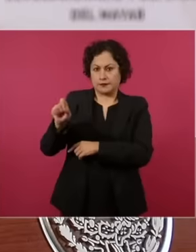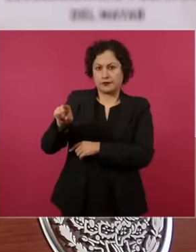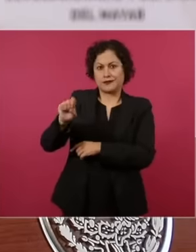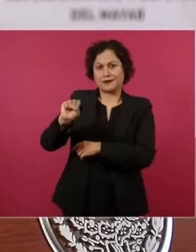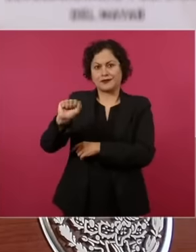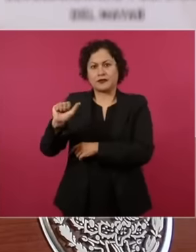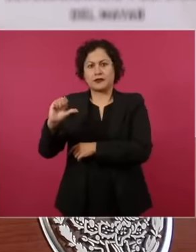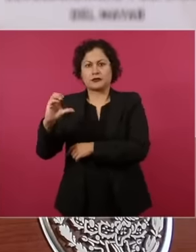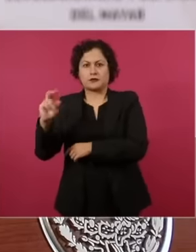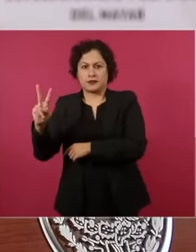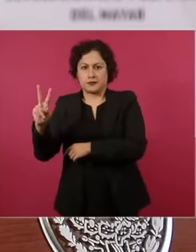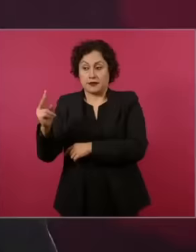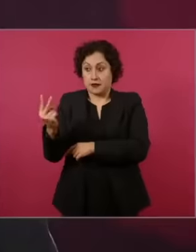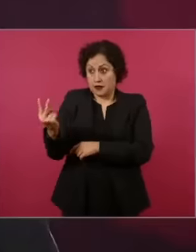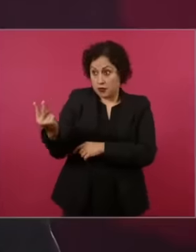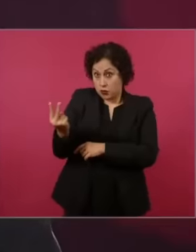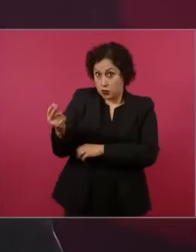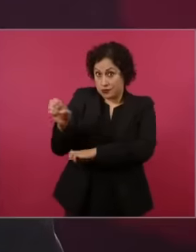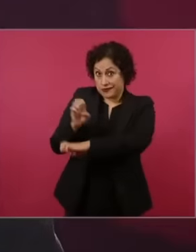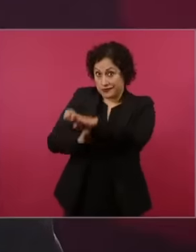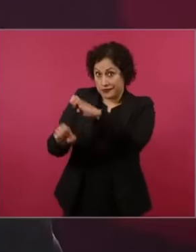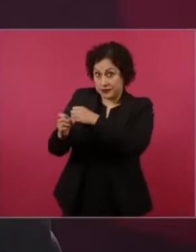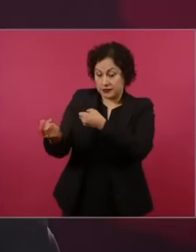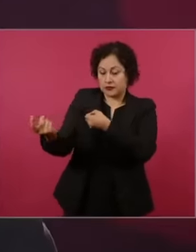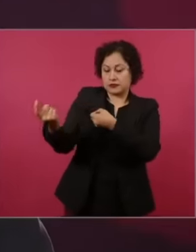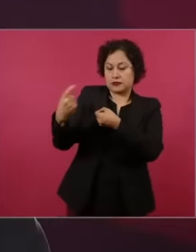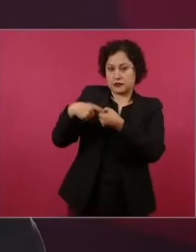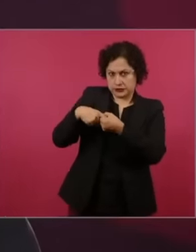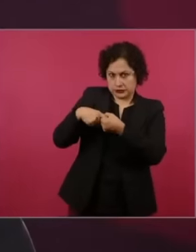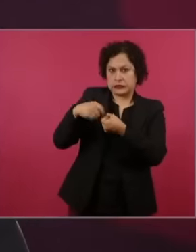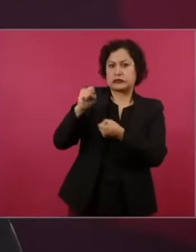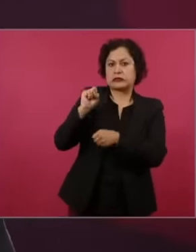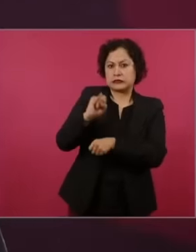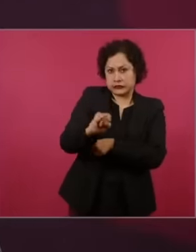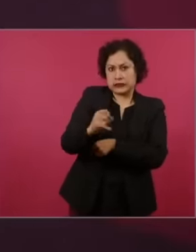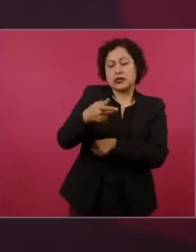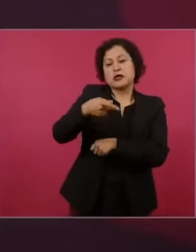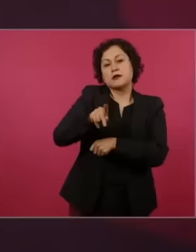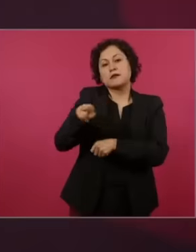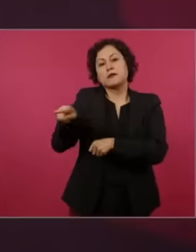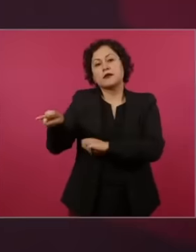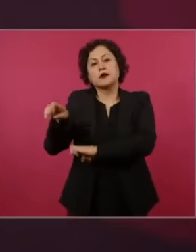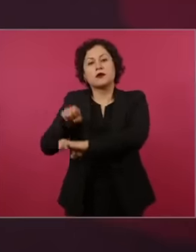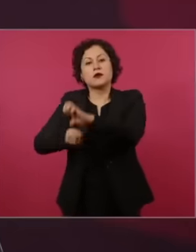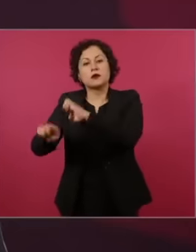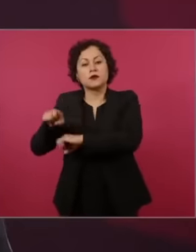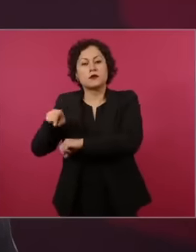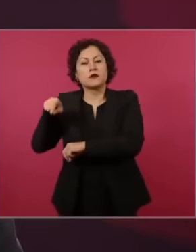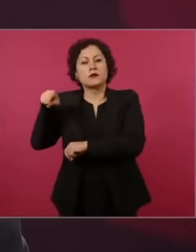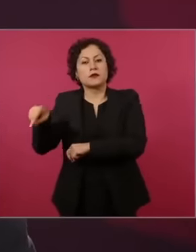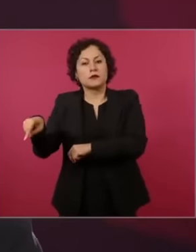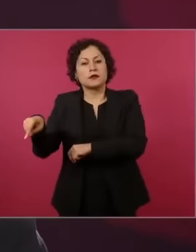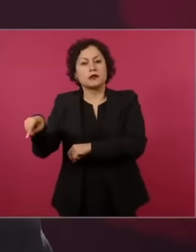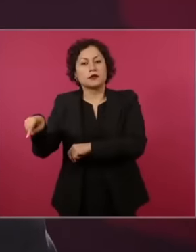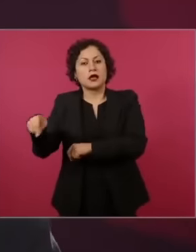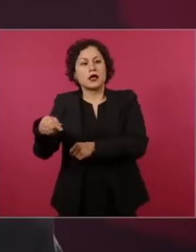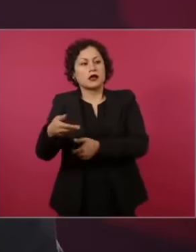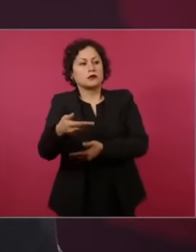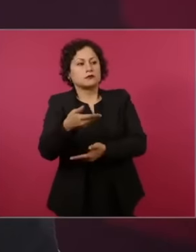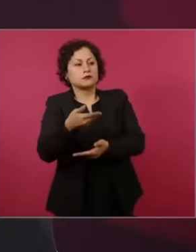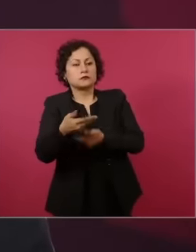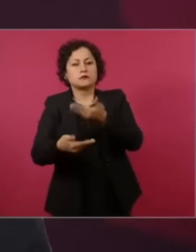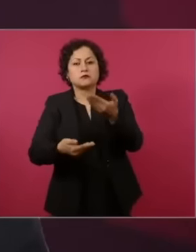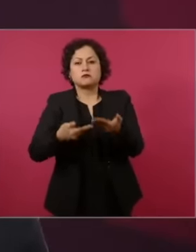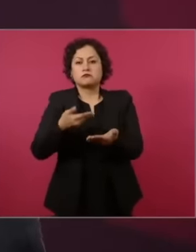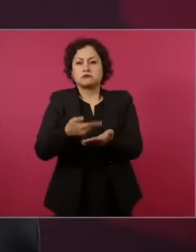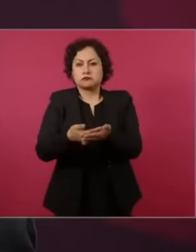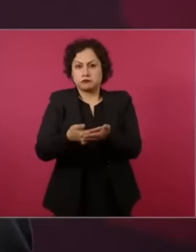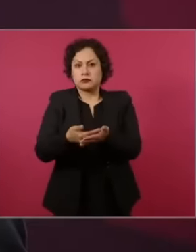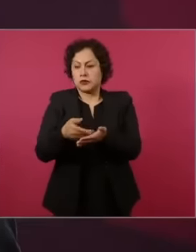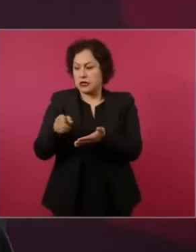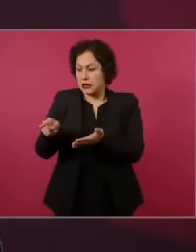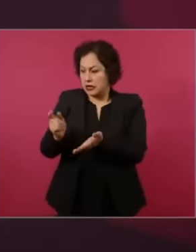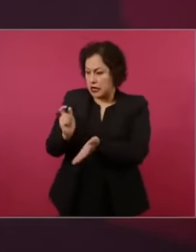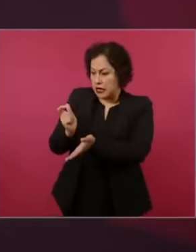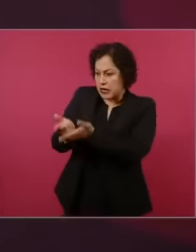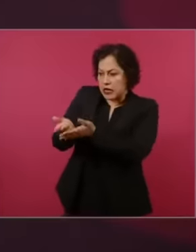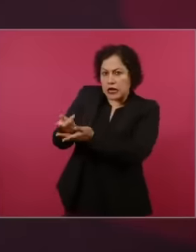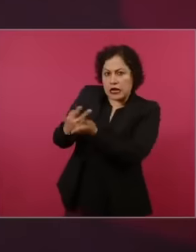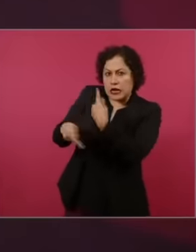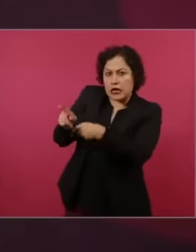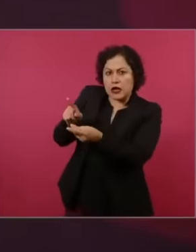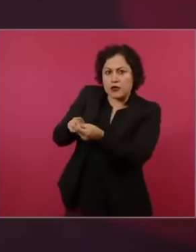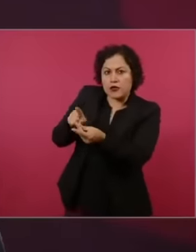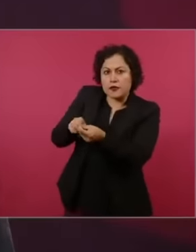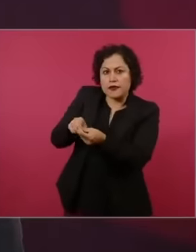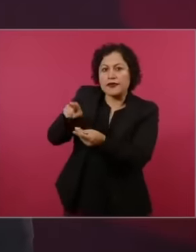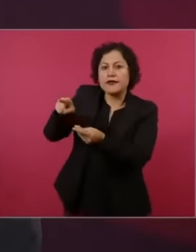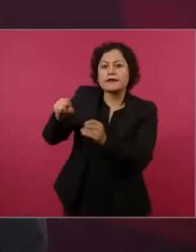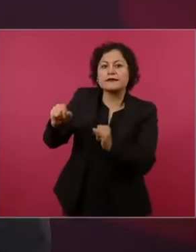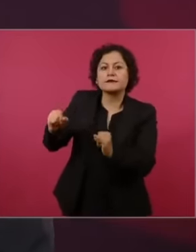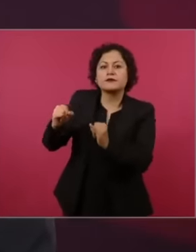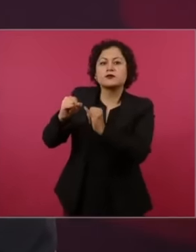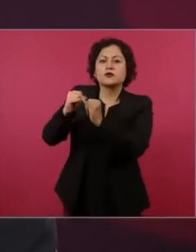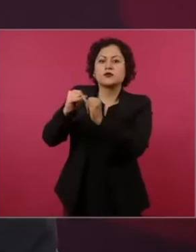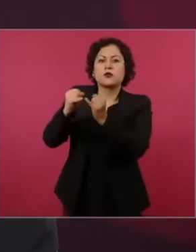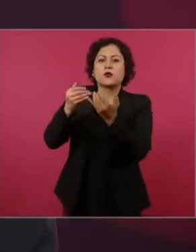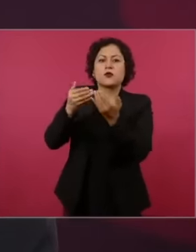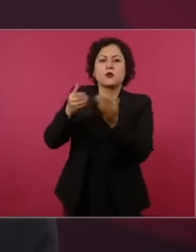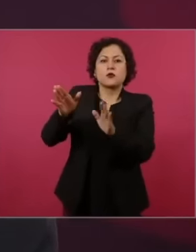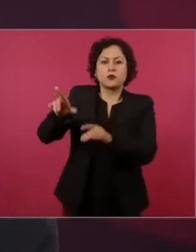collect from public entities, all their income comes from public entities, those